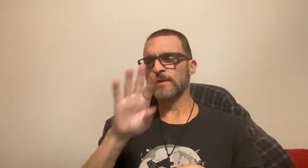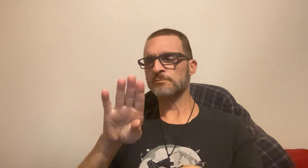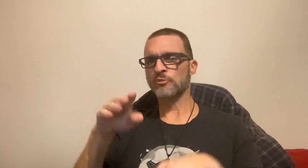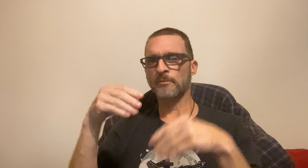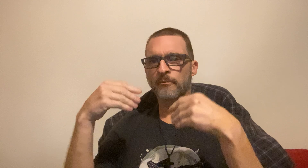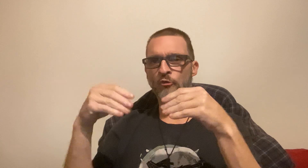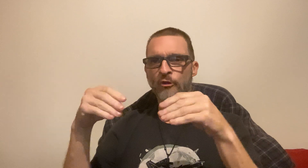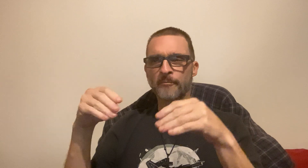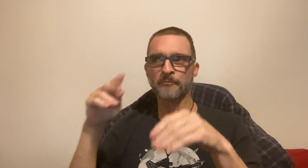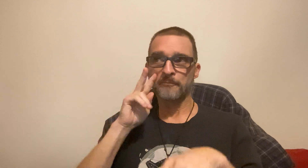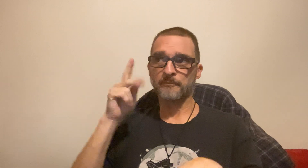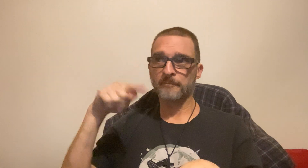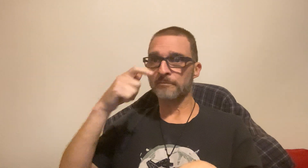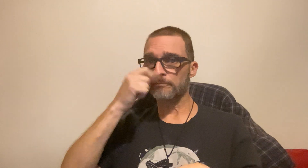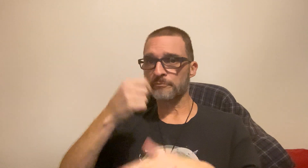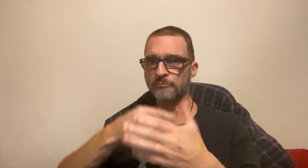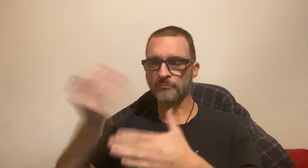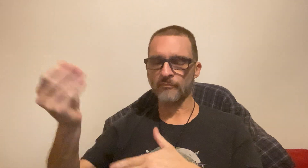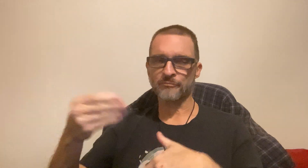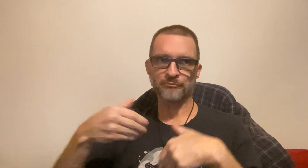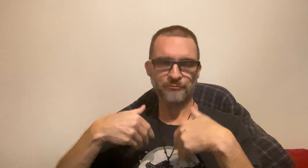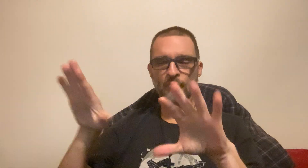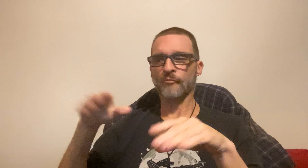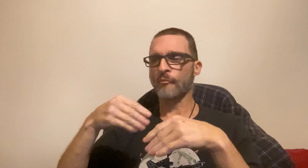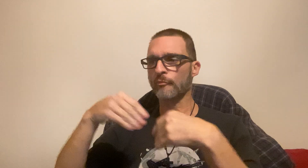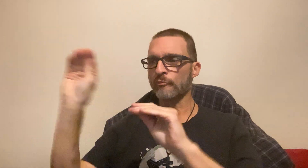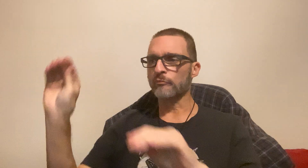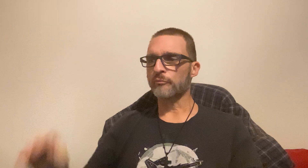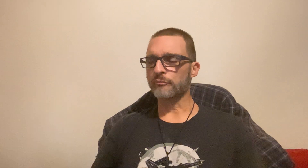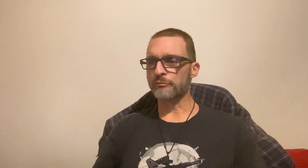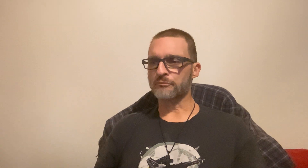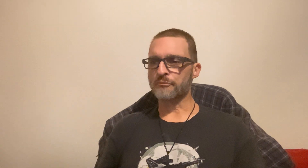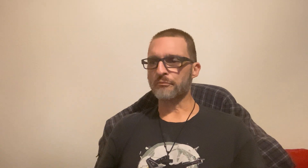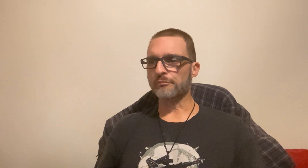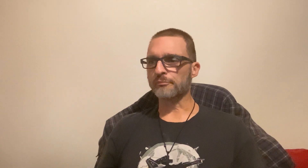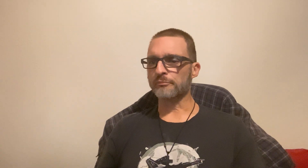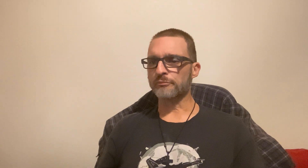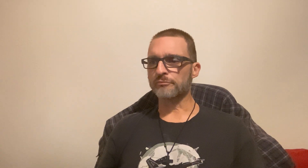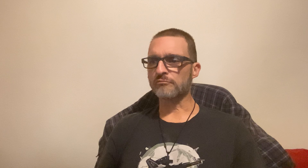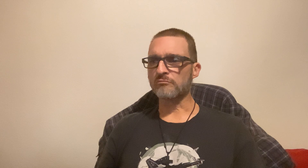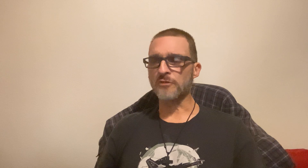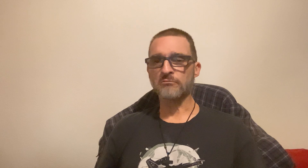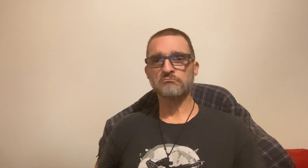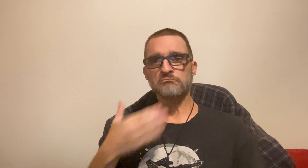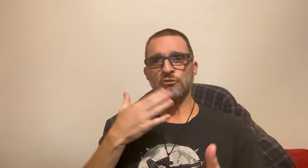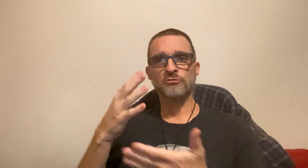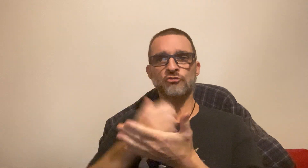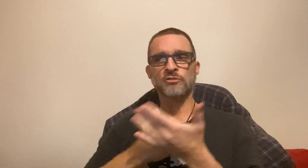I will post it on Facebook Marketplace to see if anyone's interested to buy it. I'd like to get rid of it and sell it.